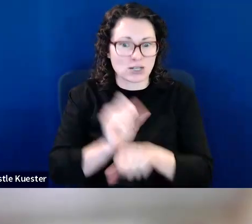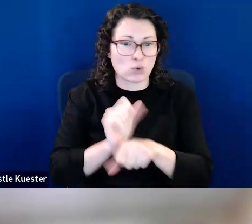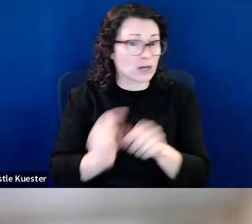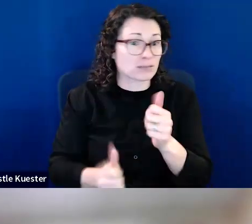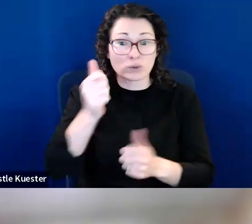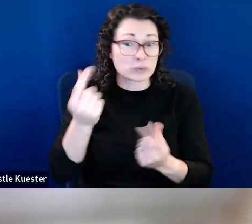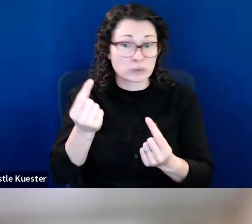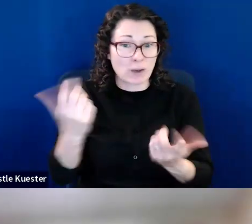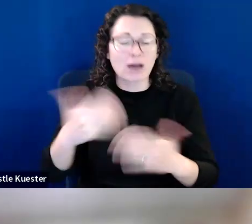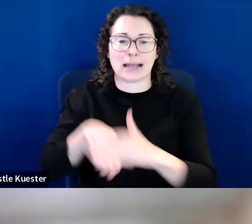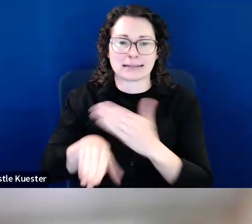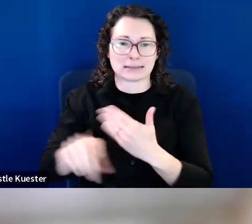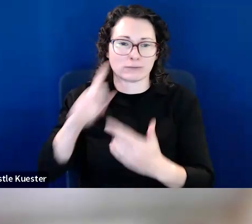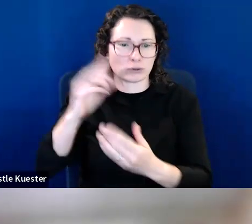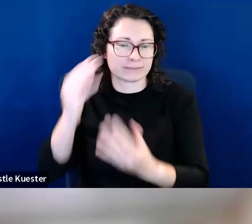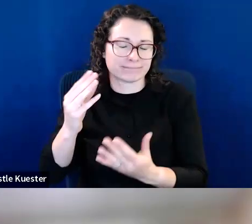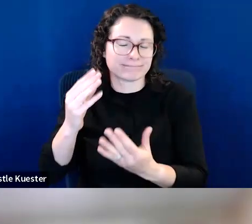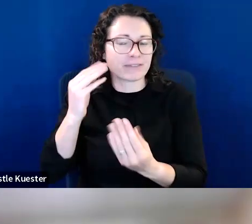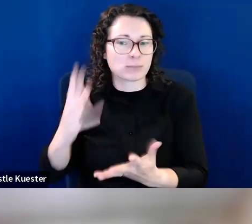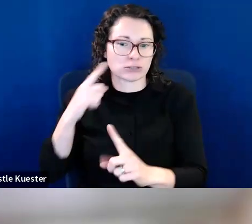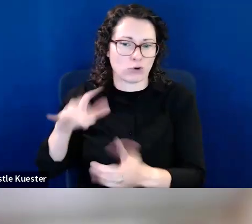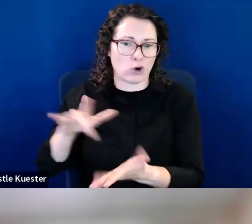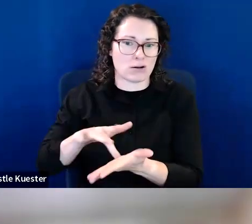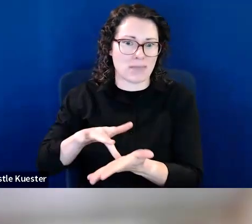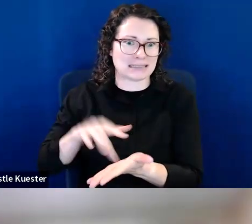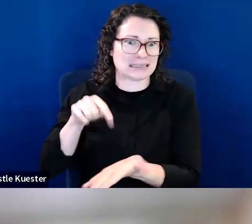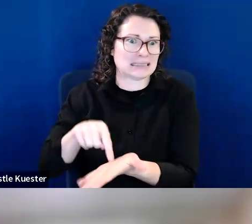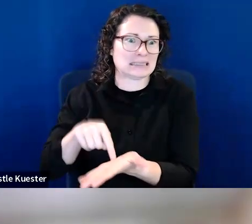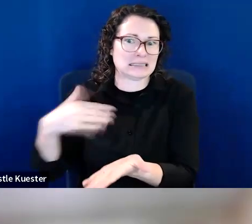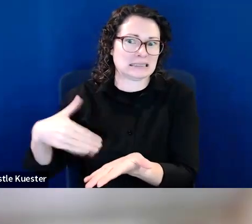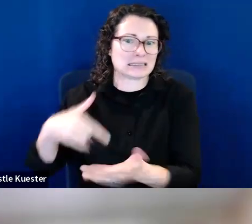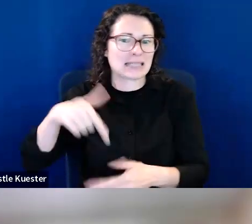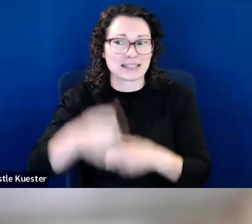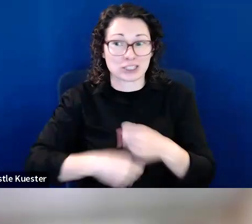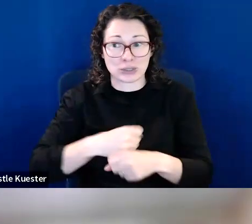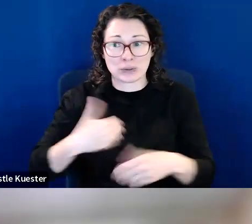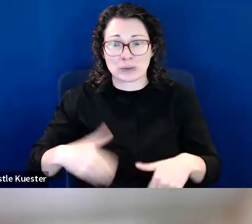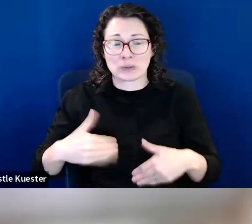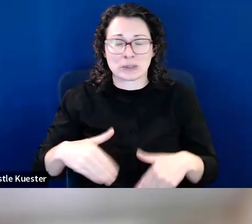these medications for these patients. He said in this year, this calendar year, this changeover,